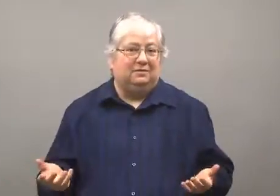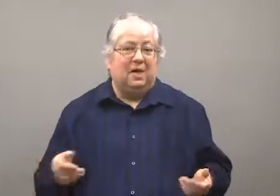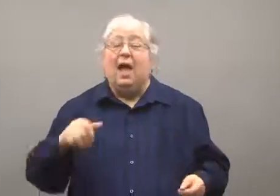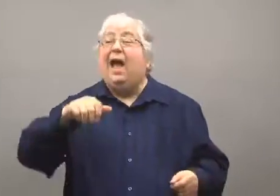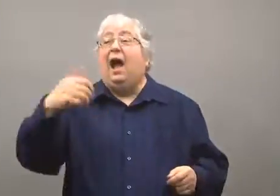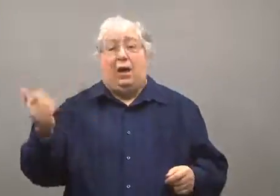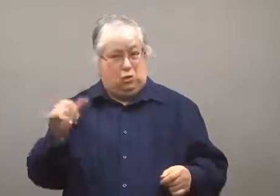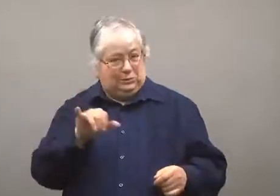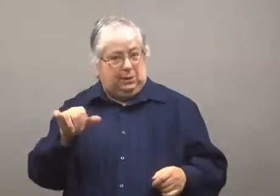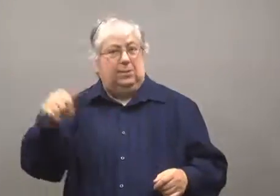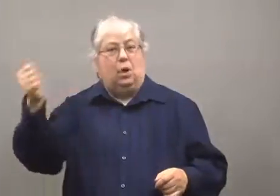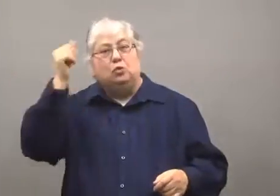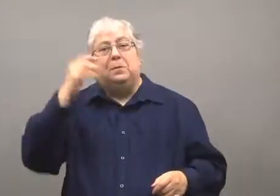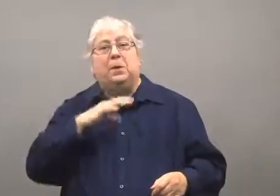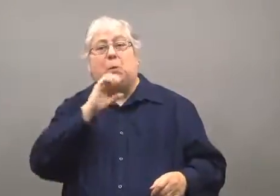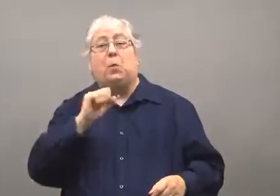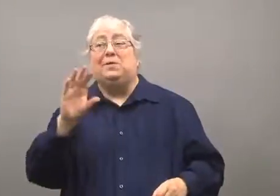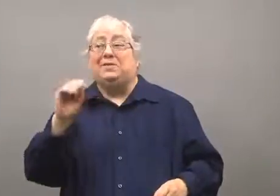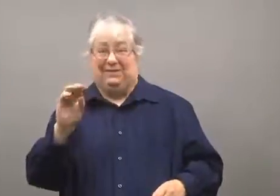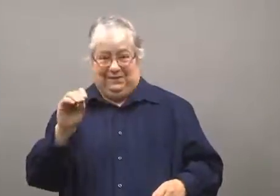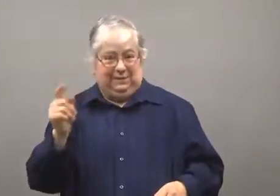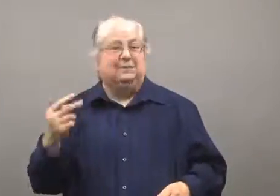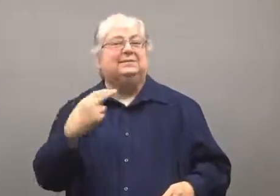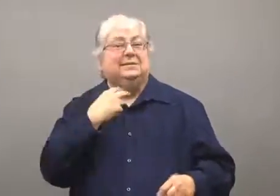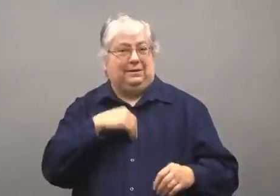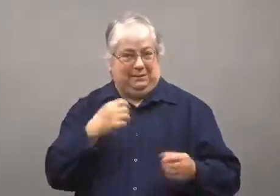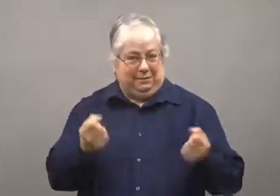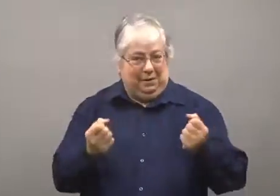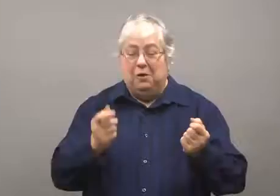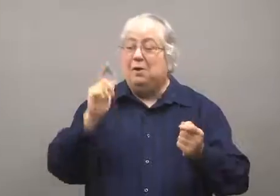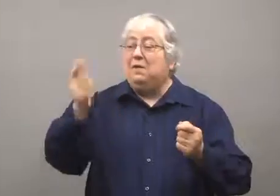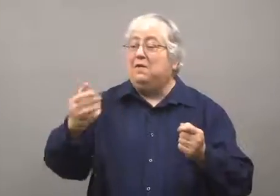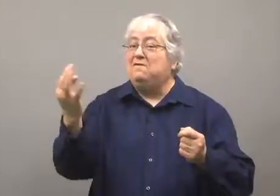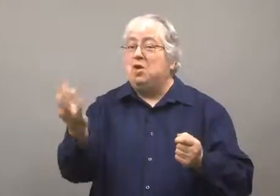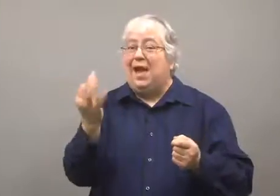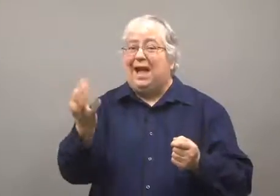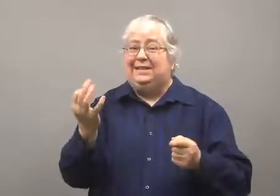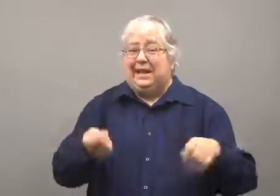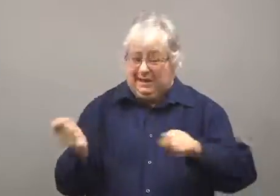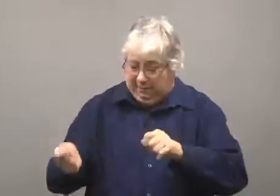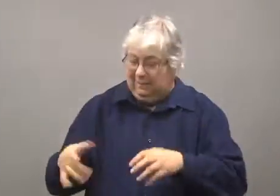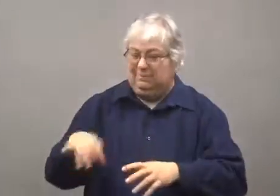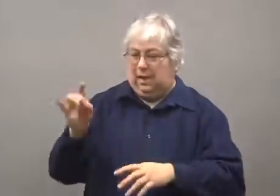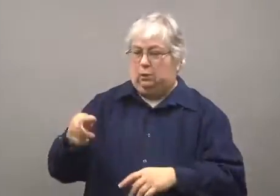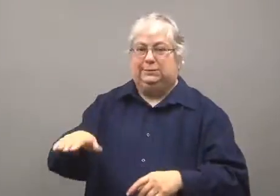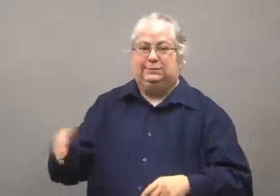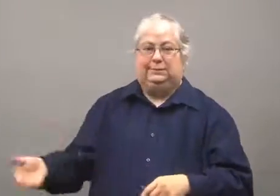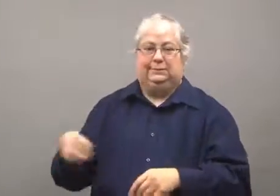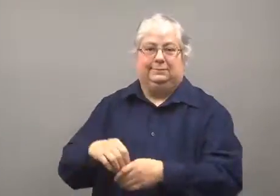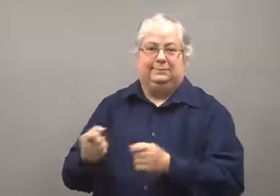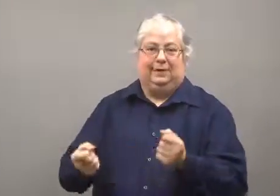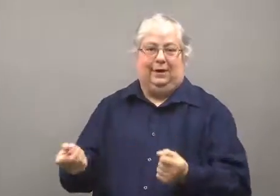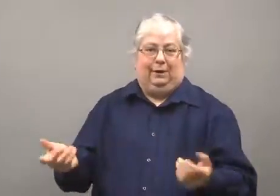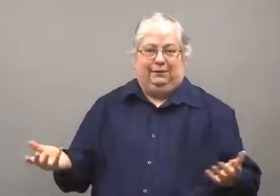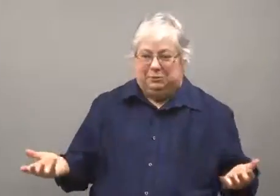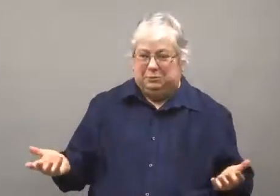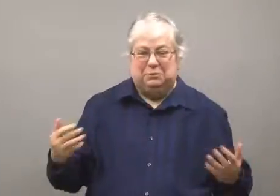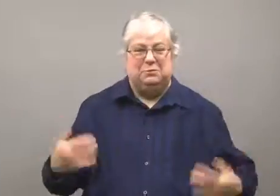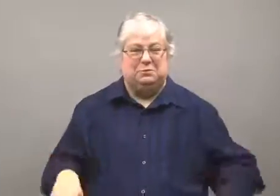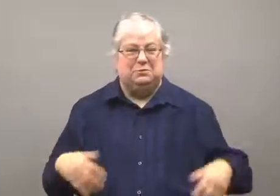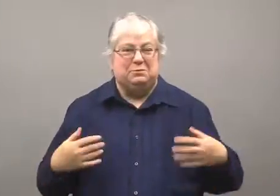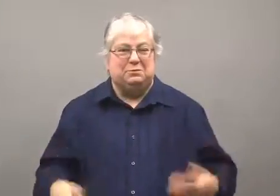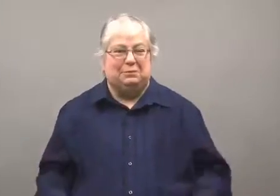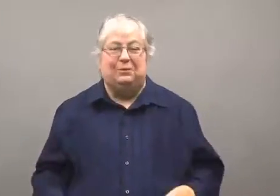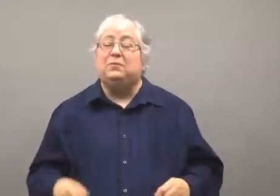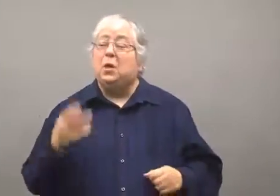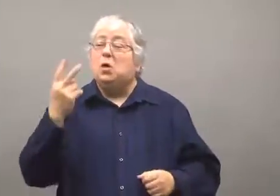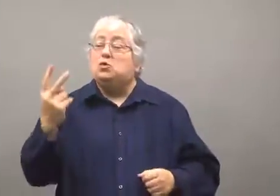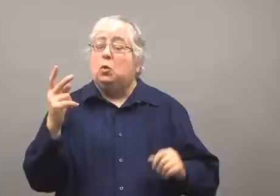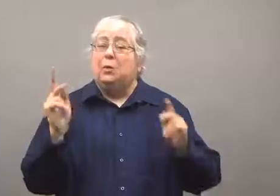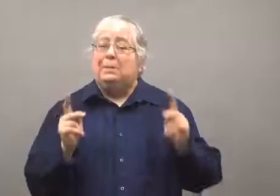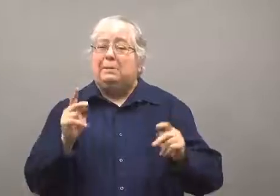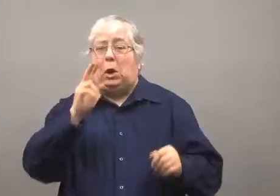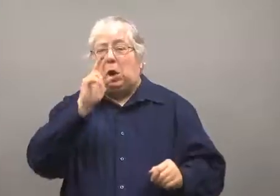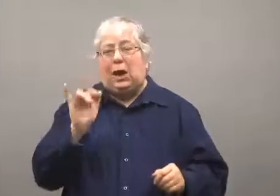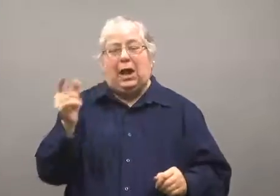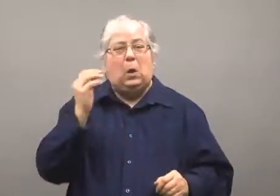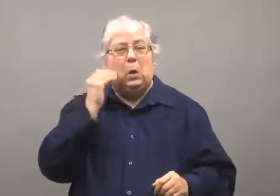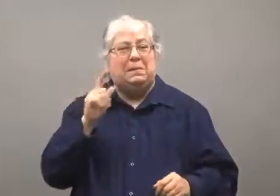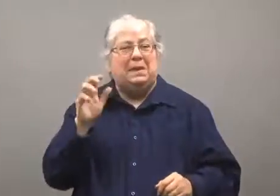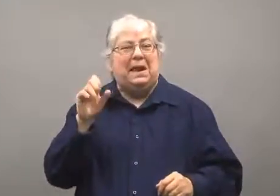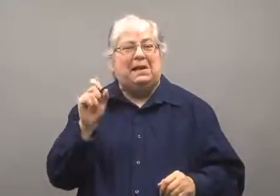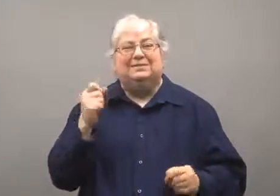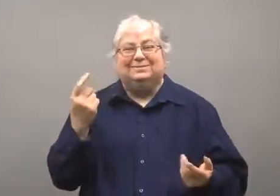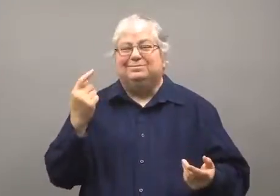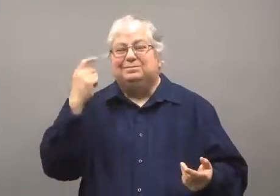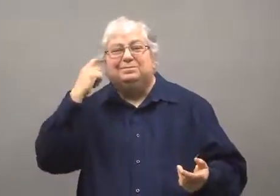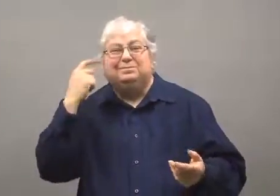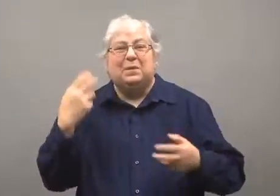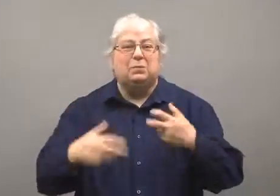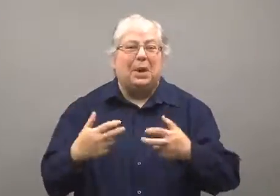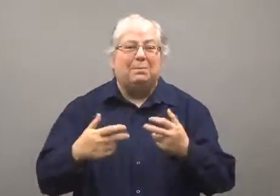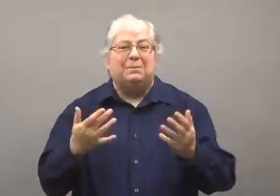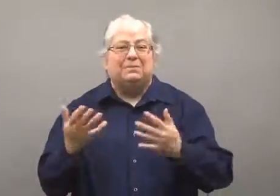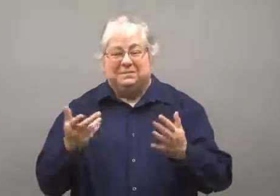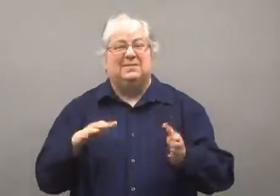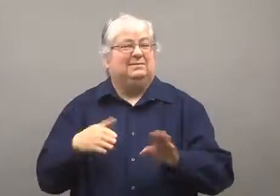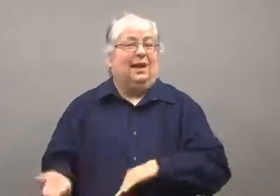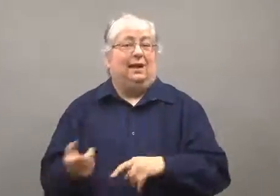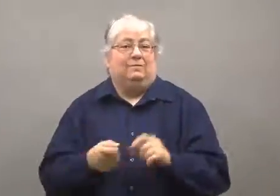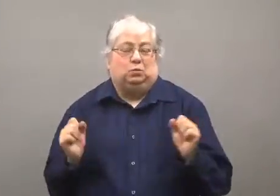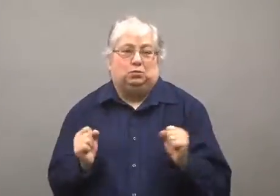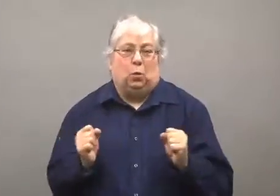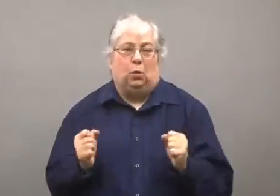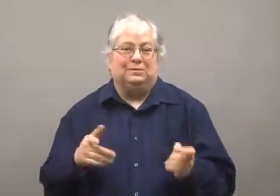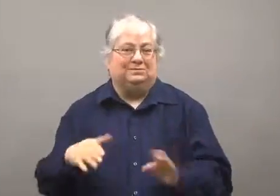The same thing happened to a 50 year old man; he was found on Friday.